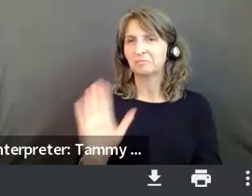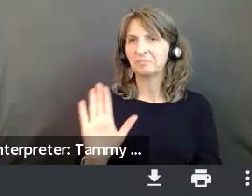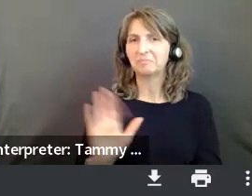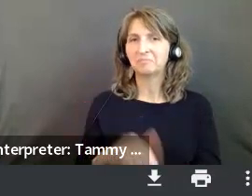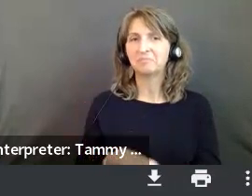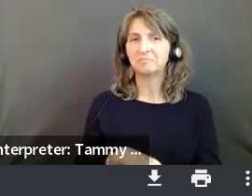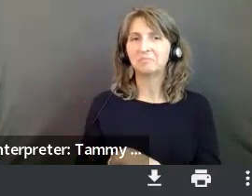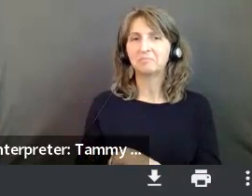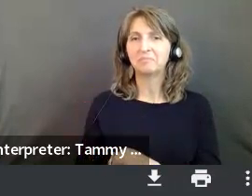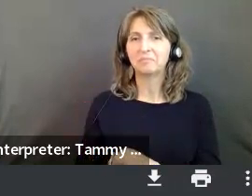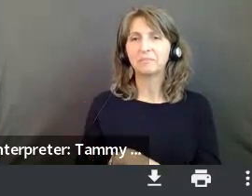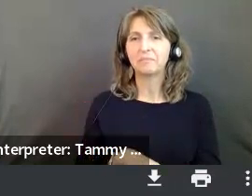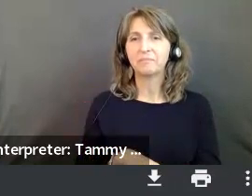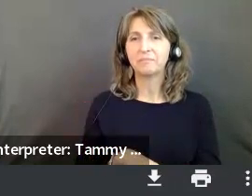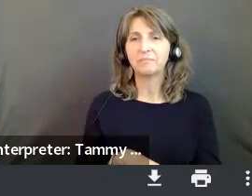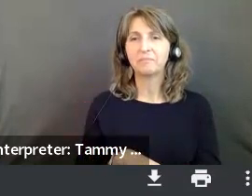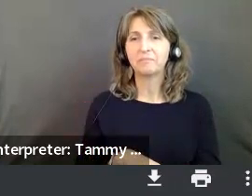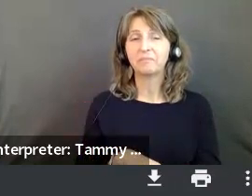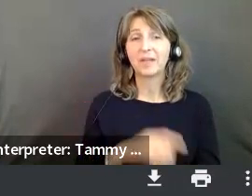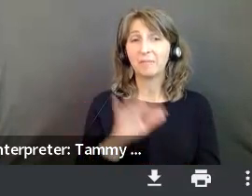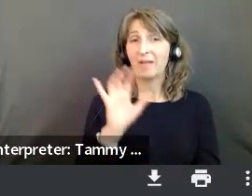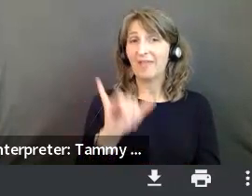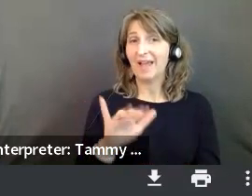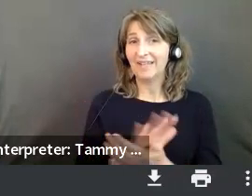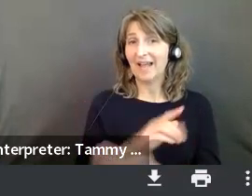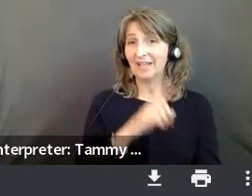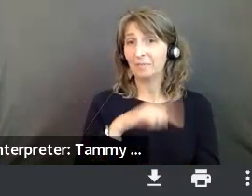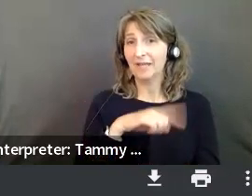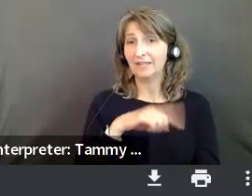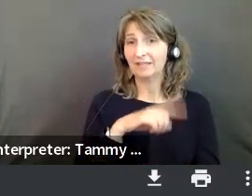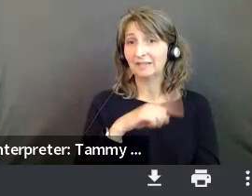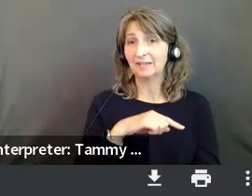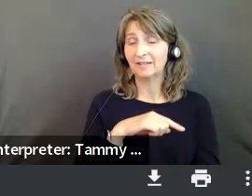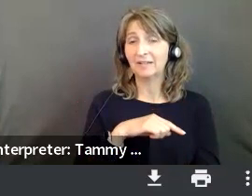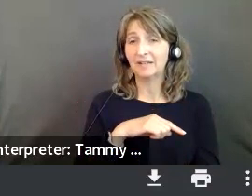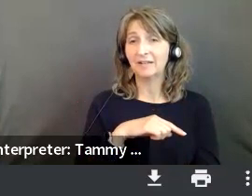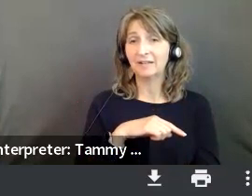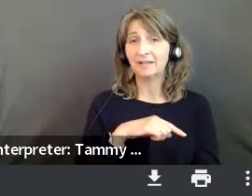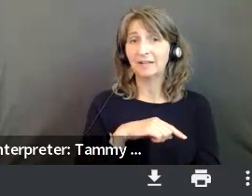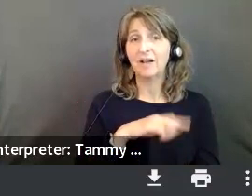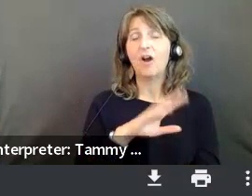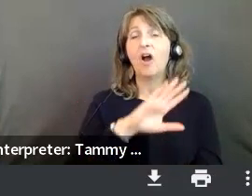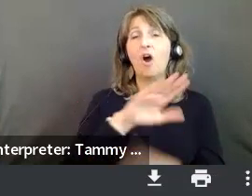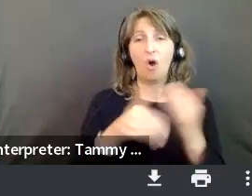But, in my opinion, everything in this document needs to be. Needs to be discussed. Okay.